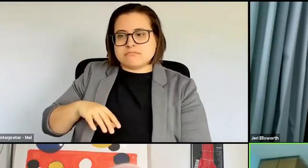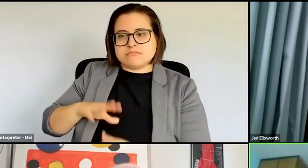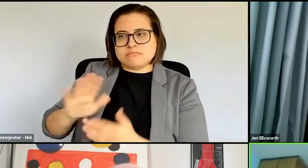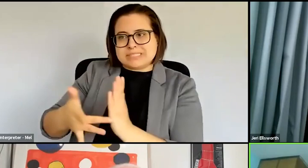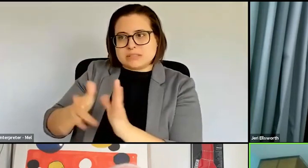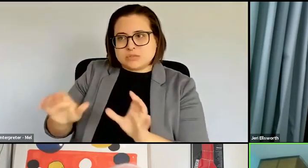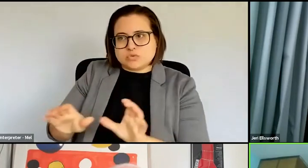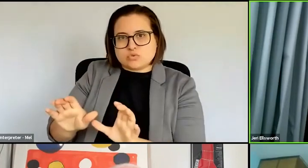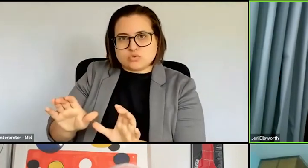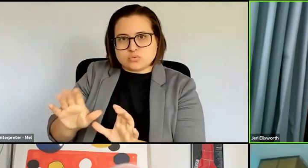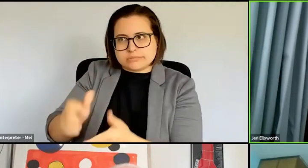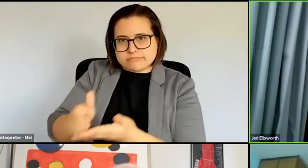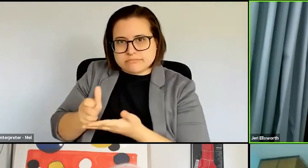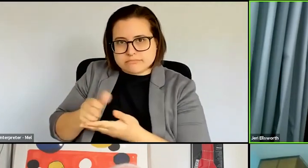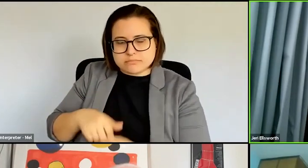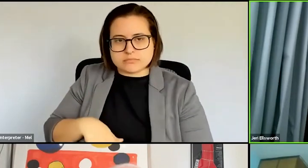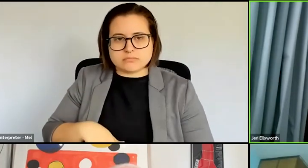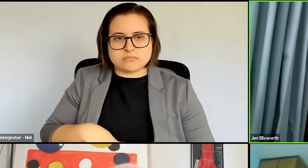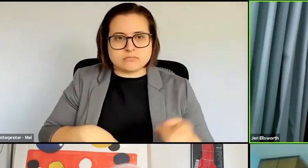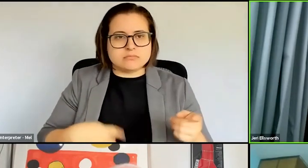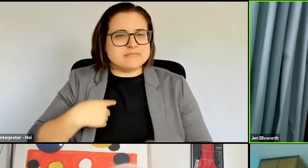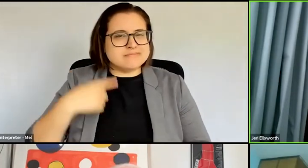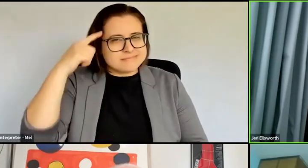My mind goes towards things that I've seen in the video game